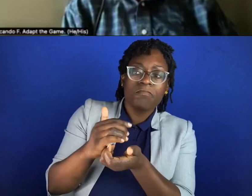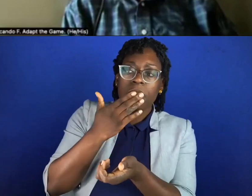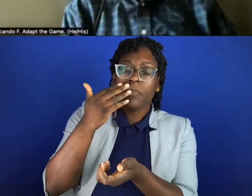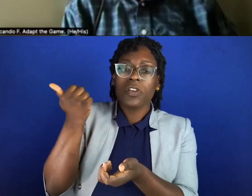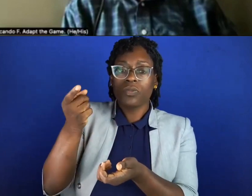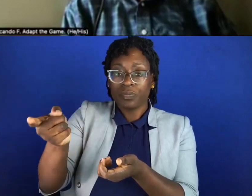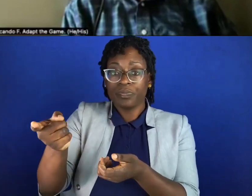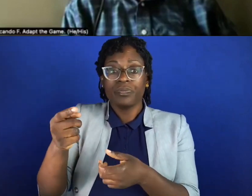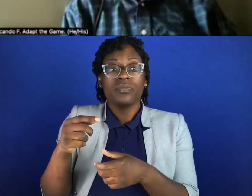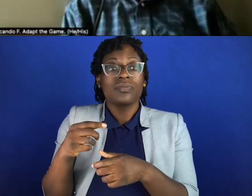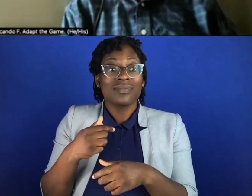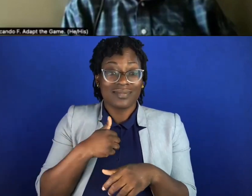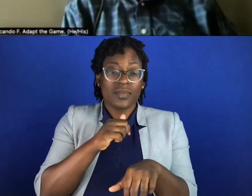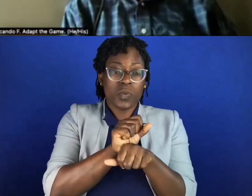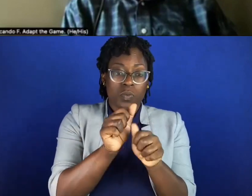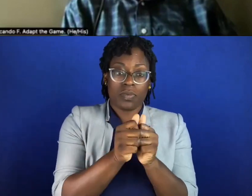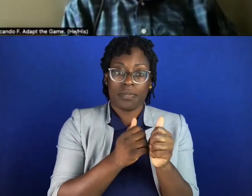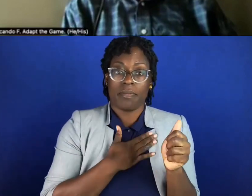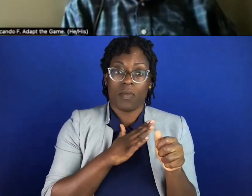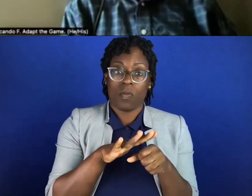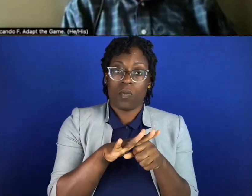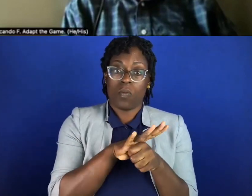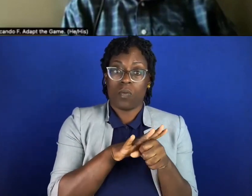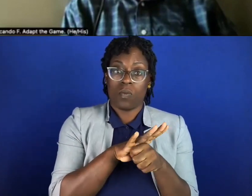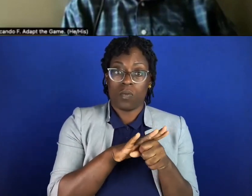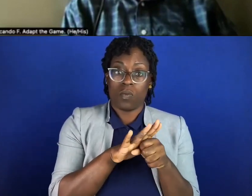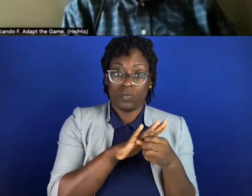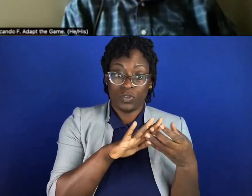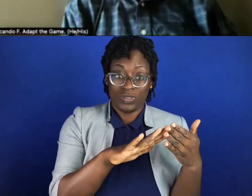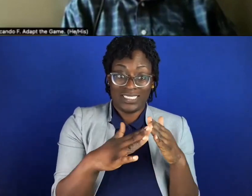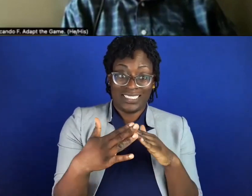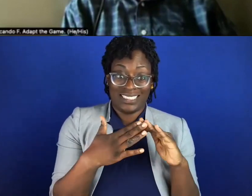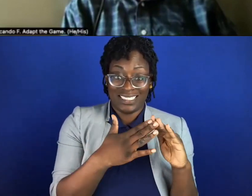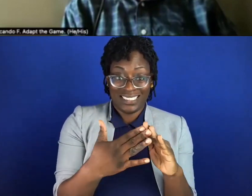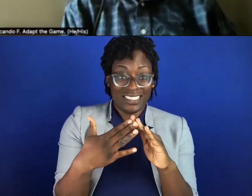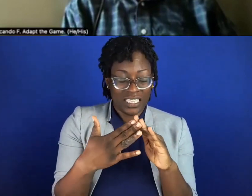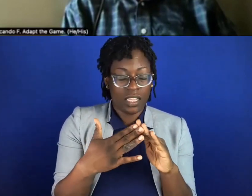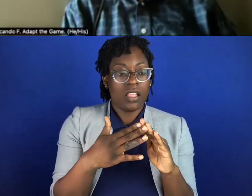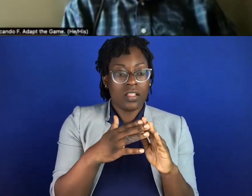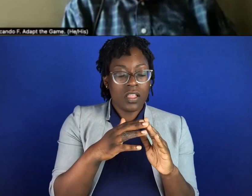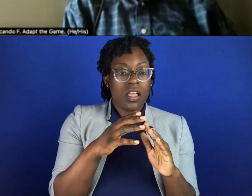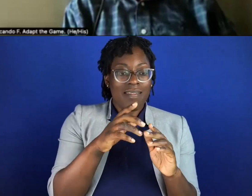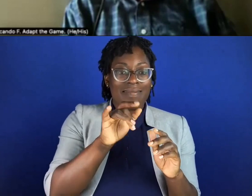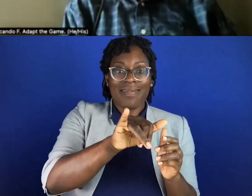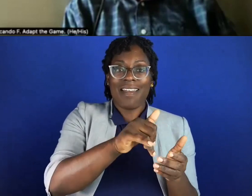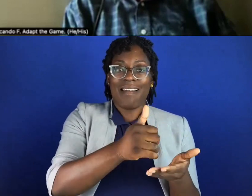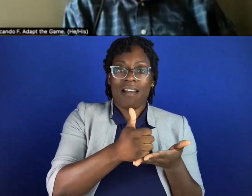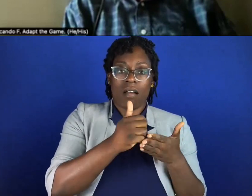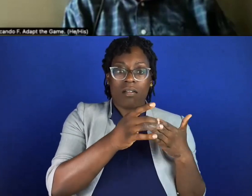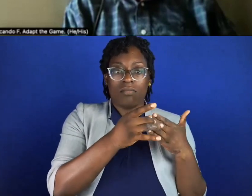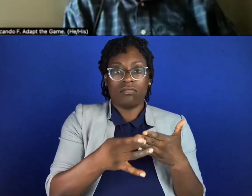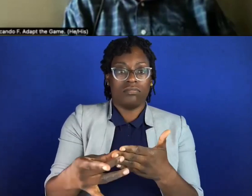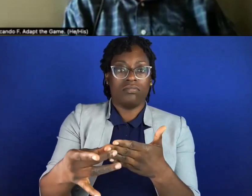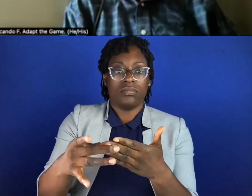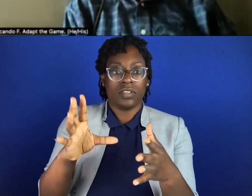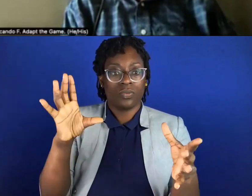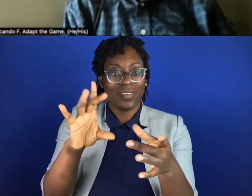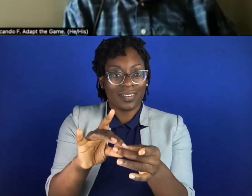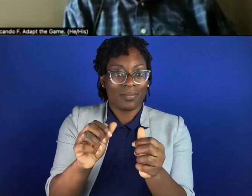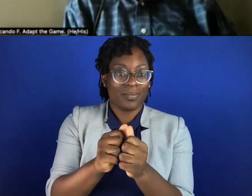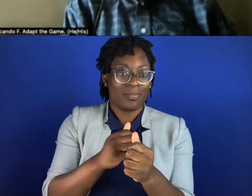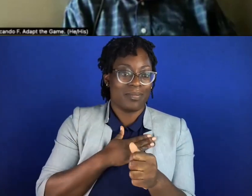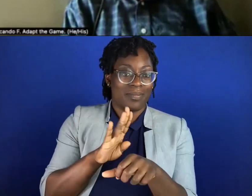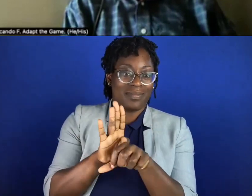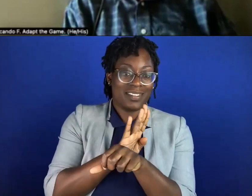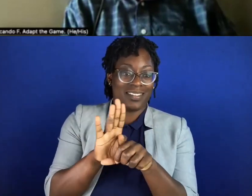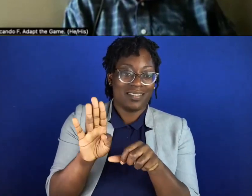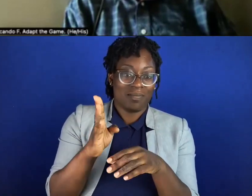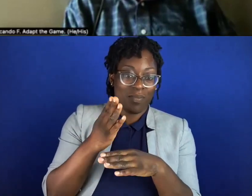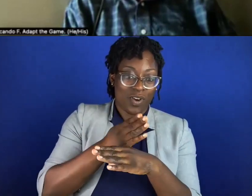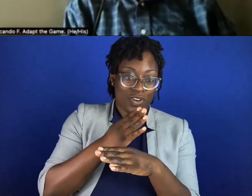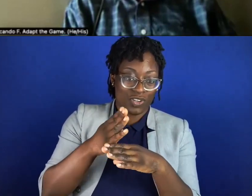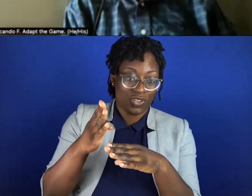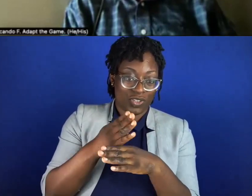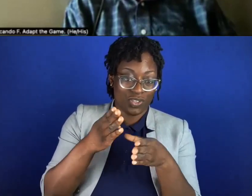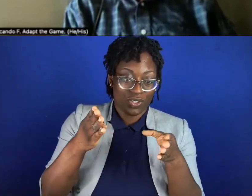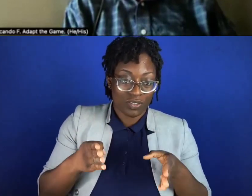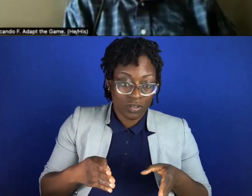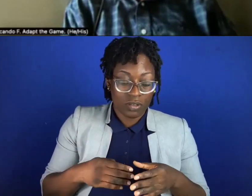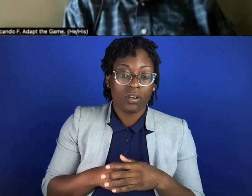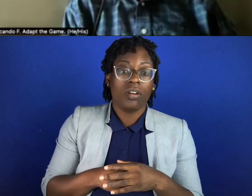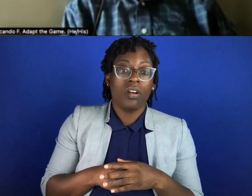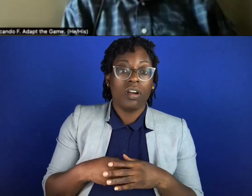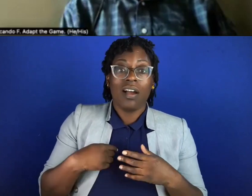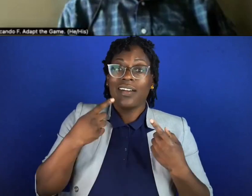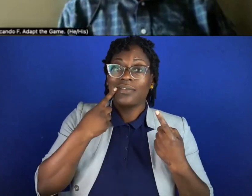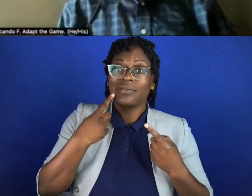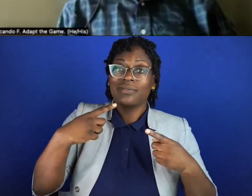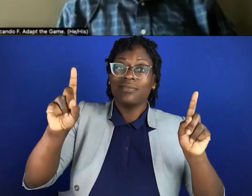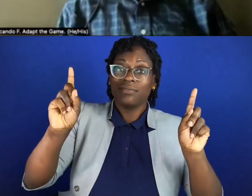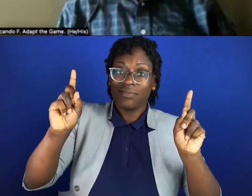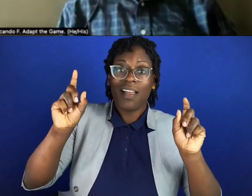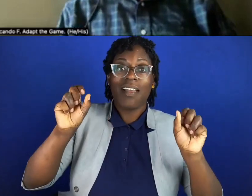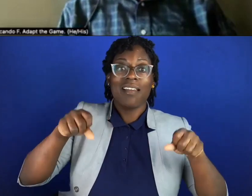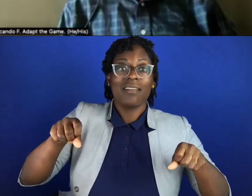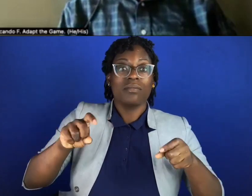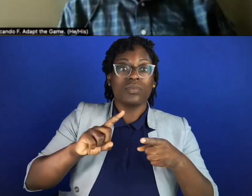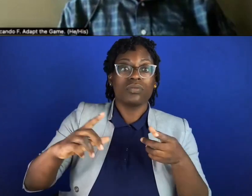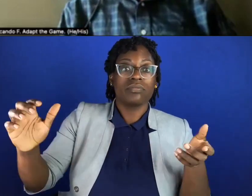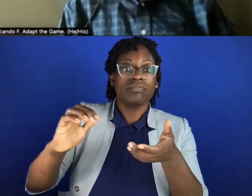I found a businessperson that knew who I needed to talk to. I successfully got the partnership